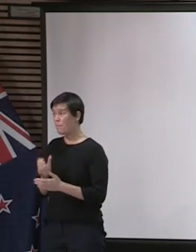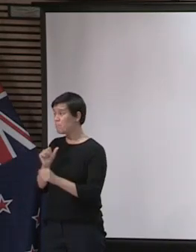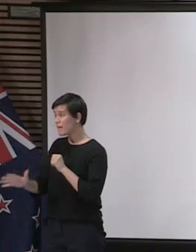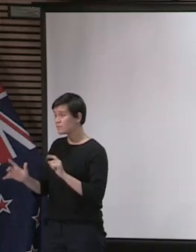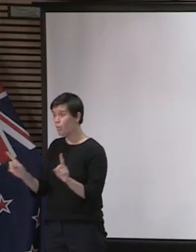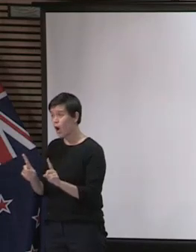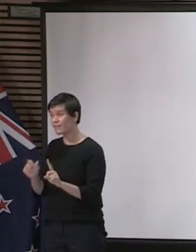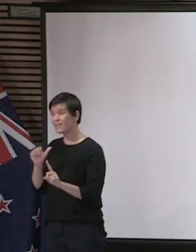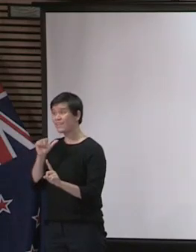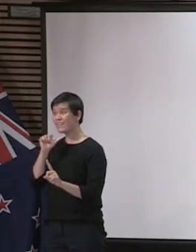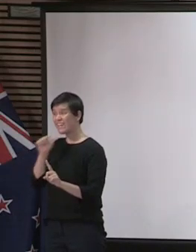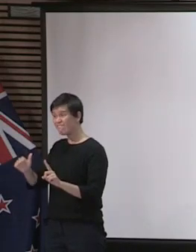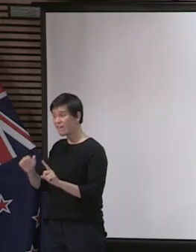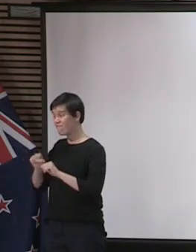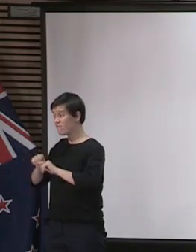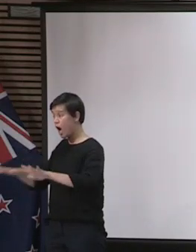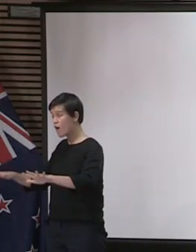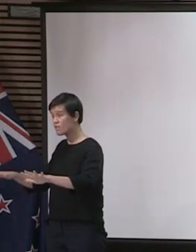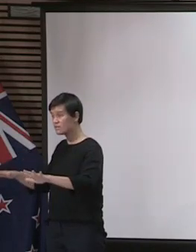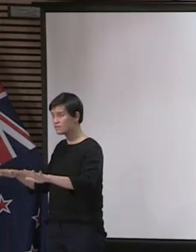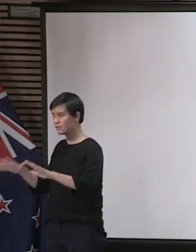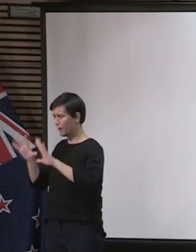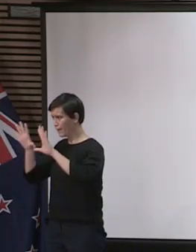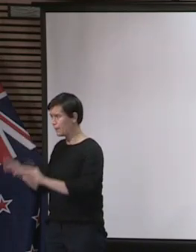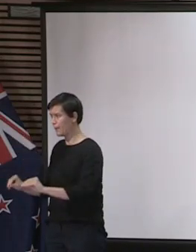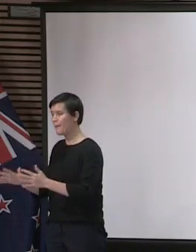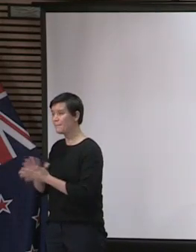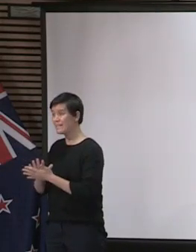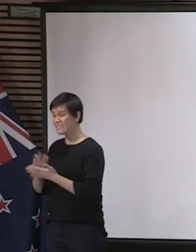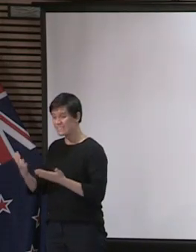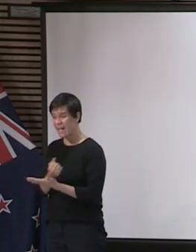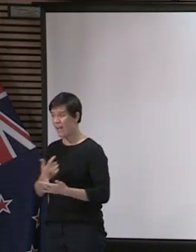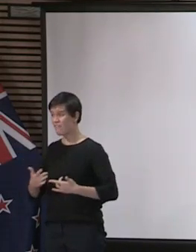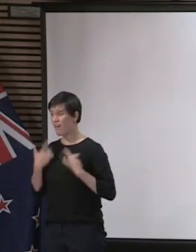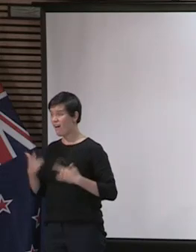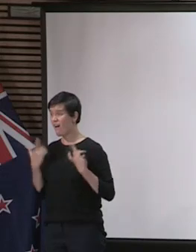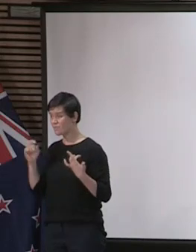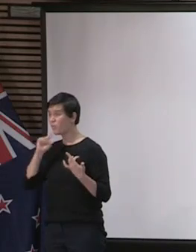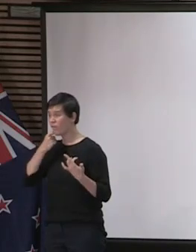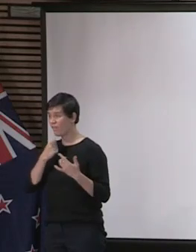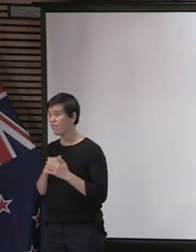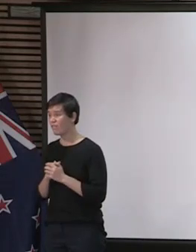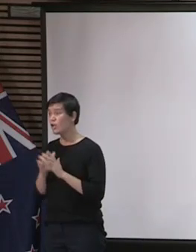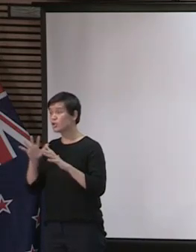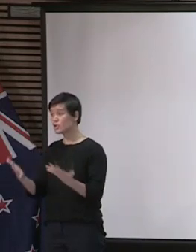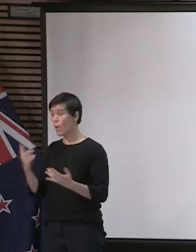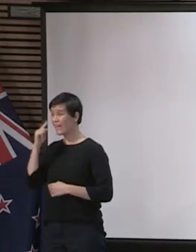both point to the same path - fight the virus, save lives and save livelihoods. So this